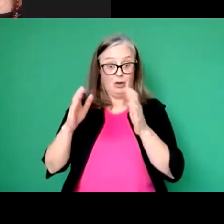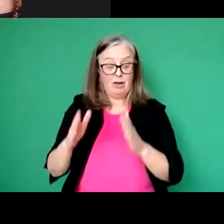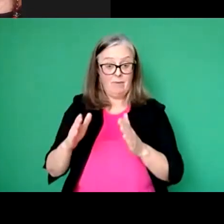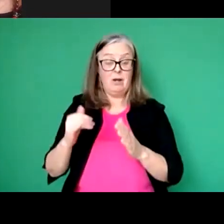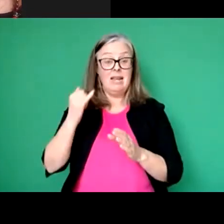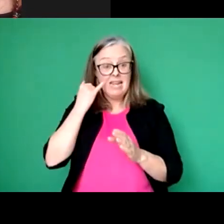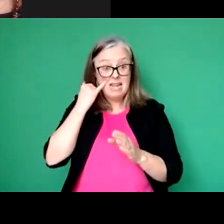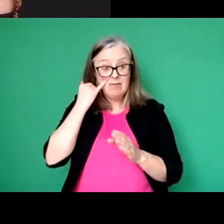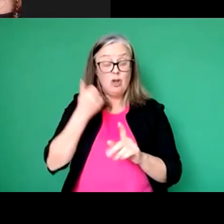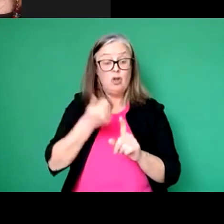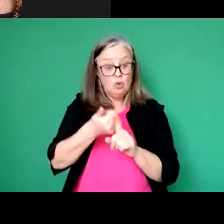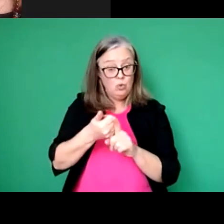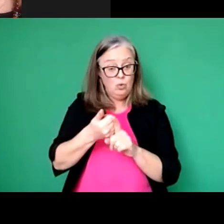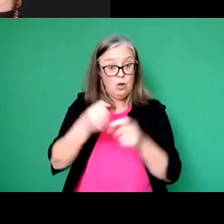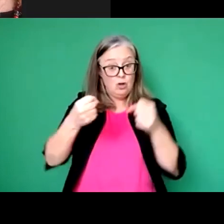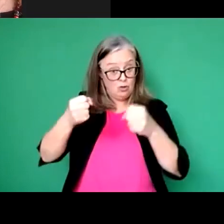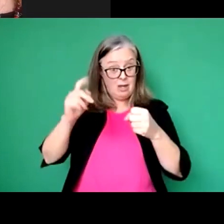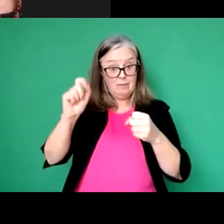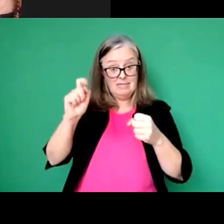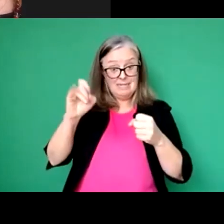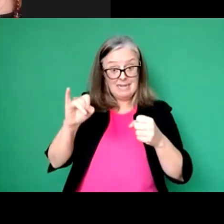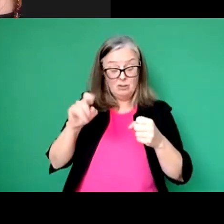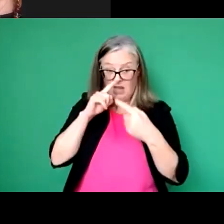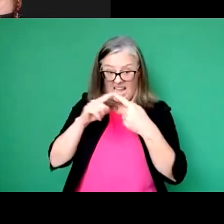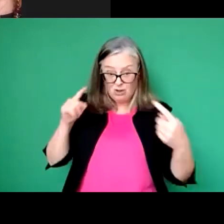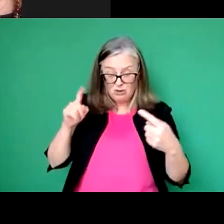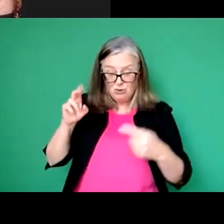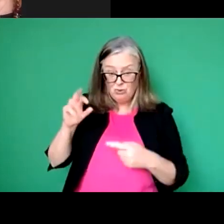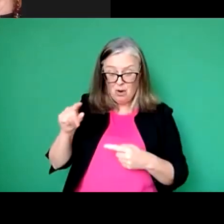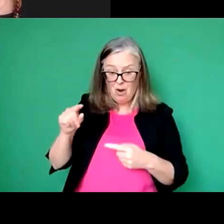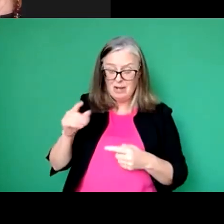you ought not to be driving taxi because that's an essential requirement of carrying passengers